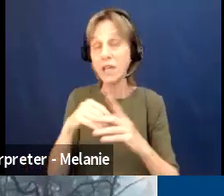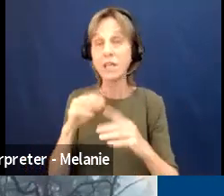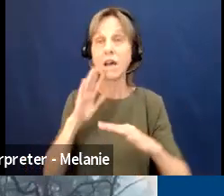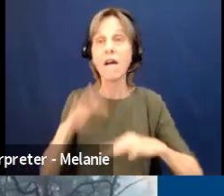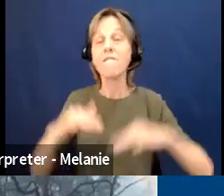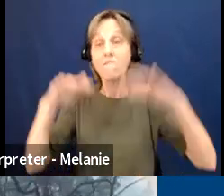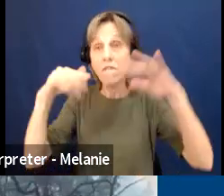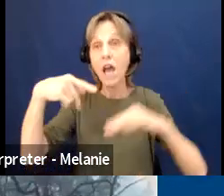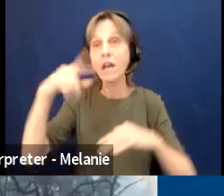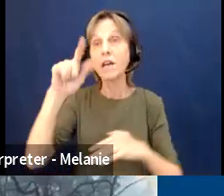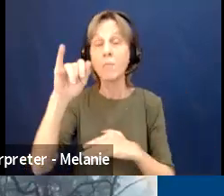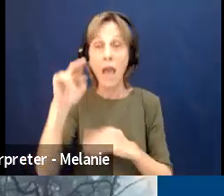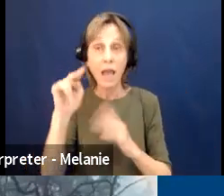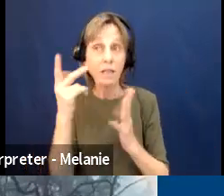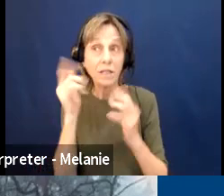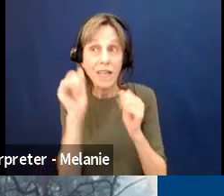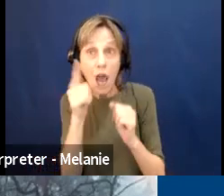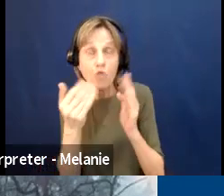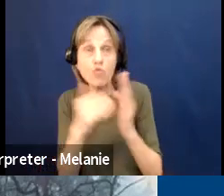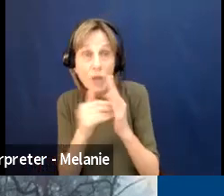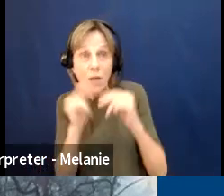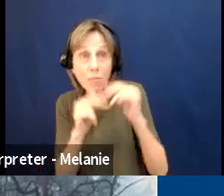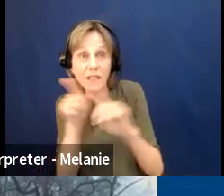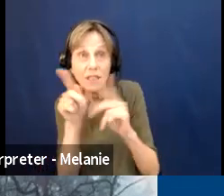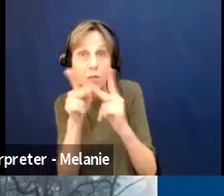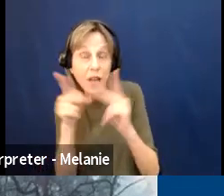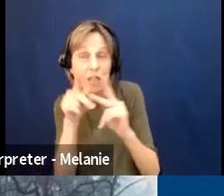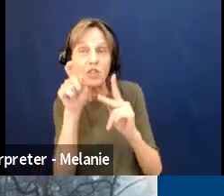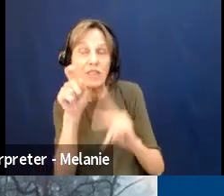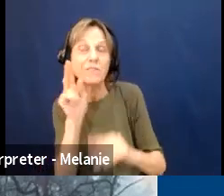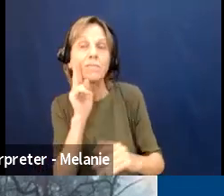the same place so once you find out what those basic rules are and what the design criteria